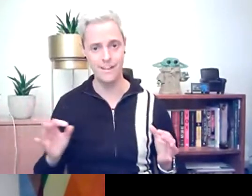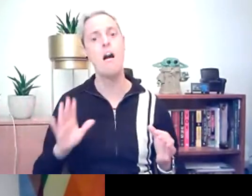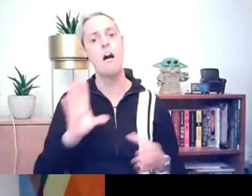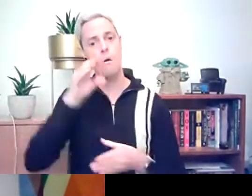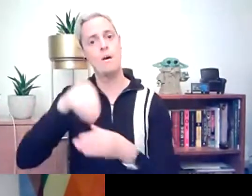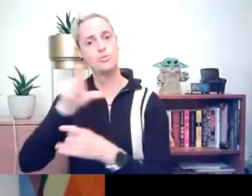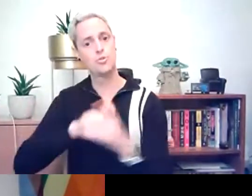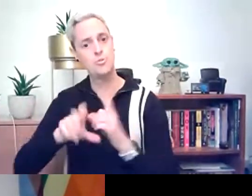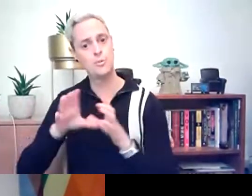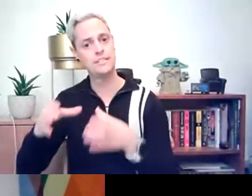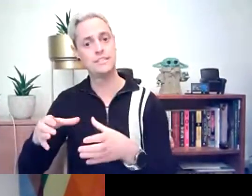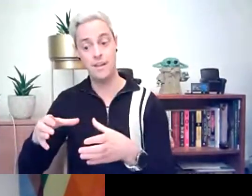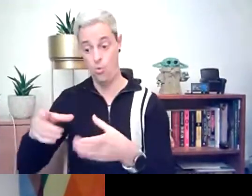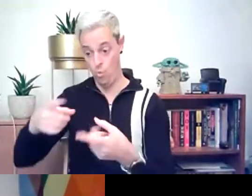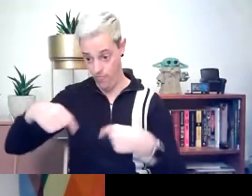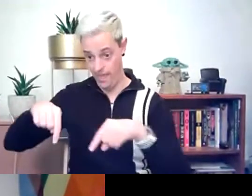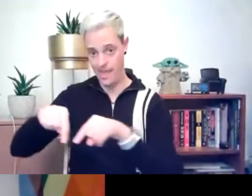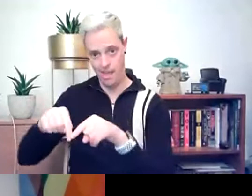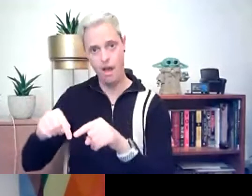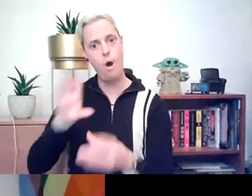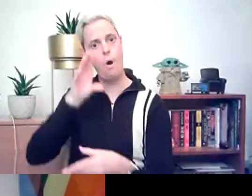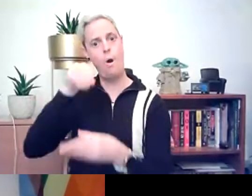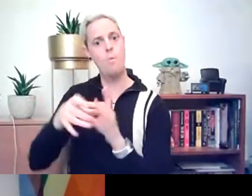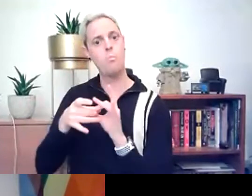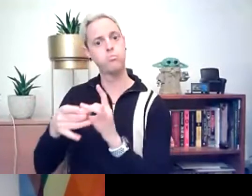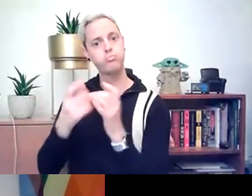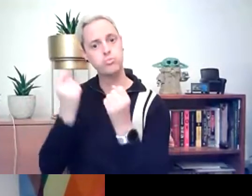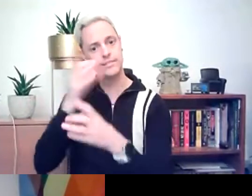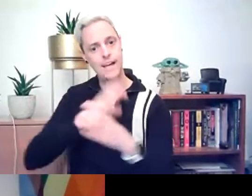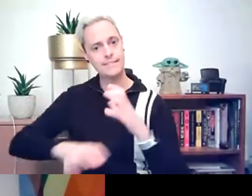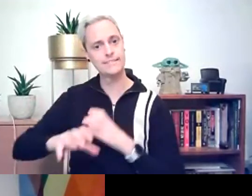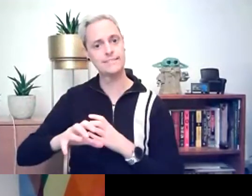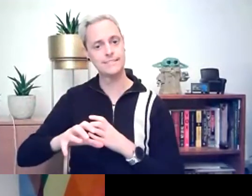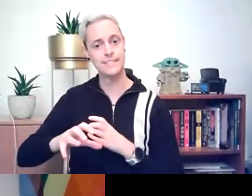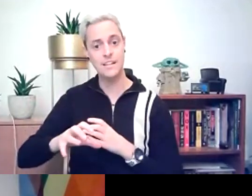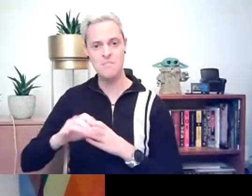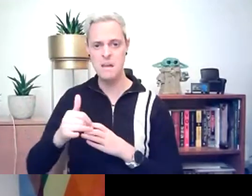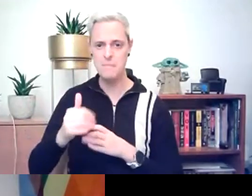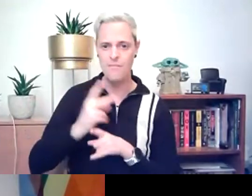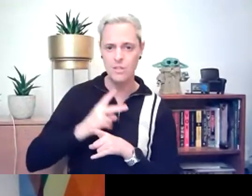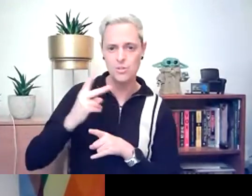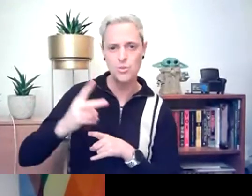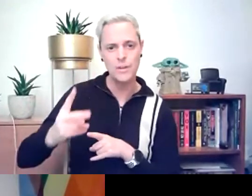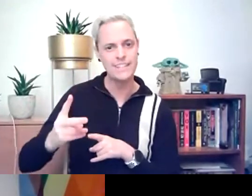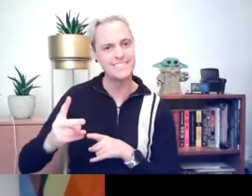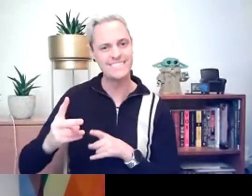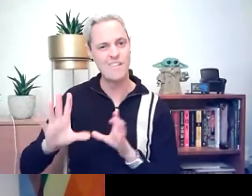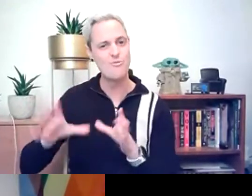that doesn't understand you that does get you and then when you do have your, whether it's your fortnightly support group 18:35:50 session with them you can speak about